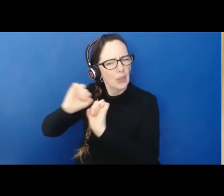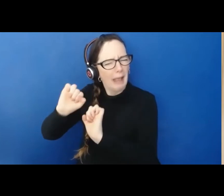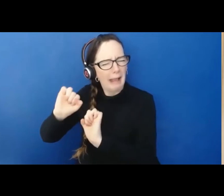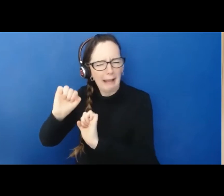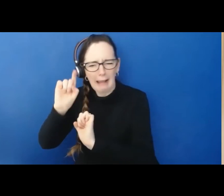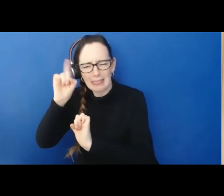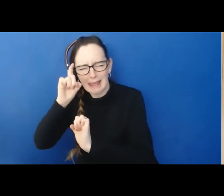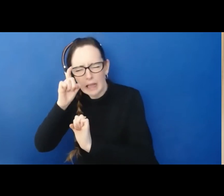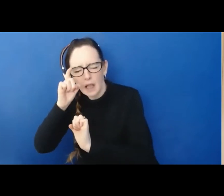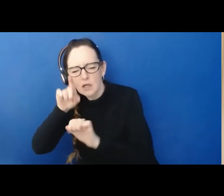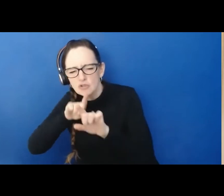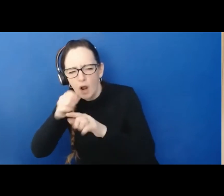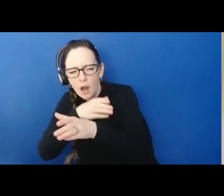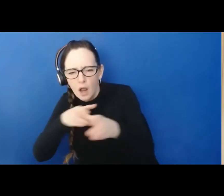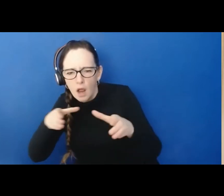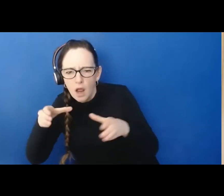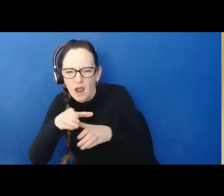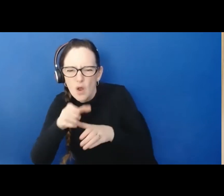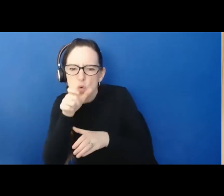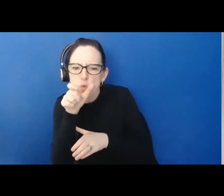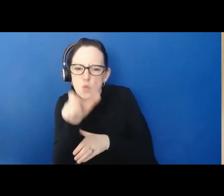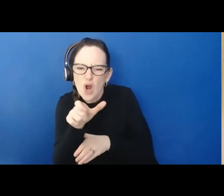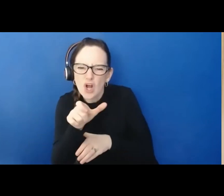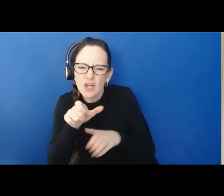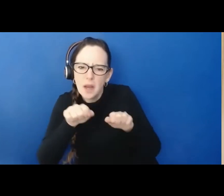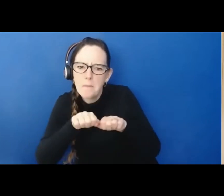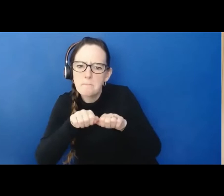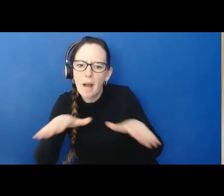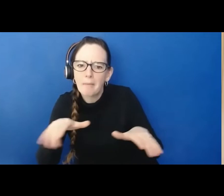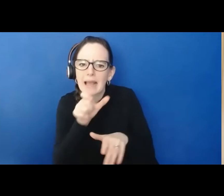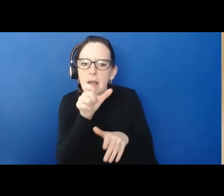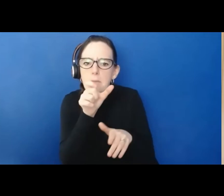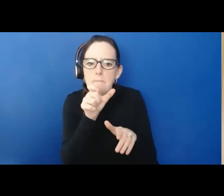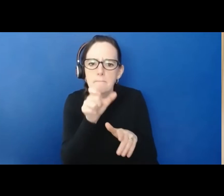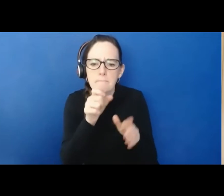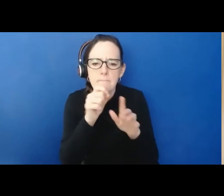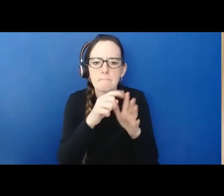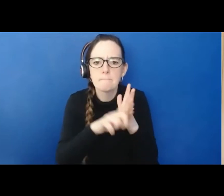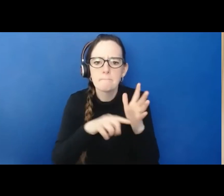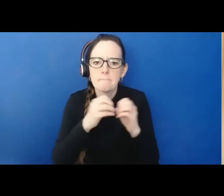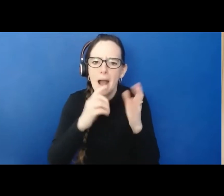in public art means. And chatting to them it feels like they think